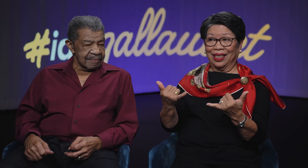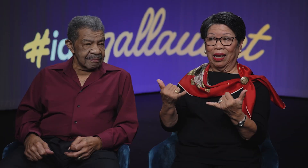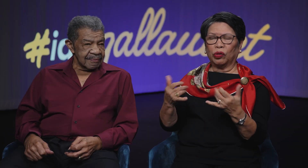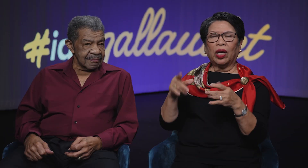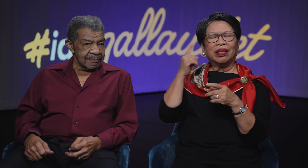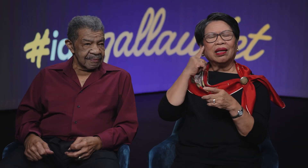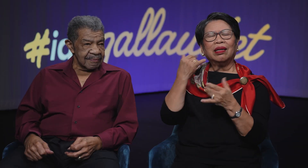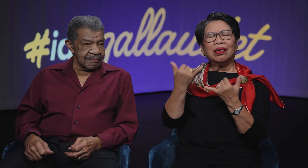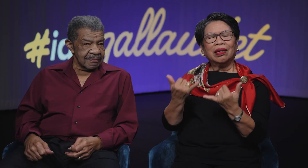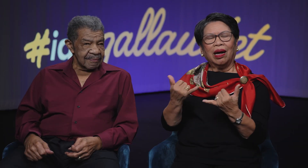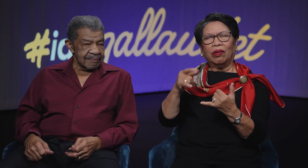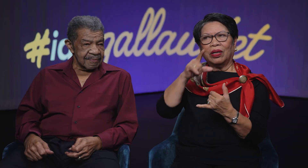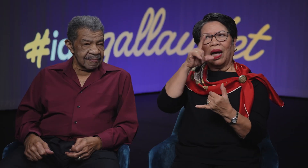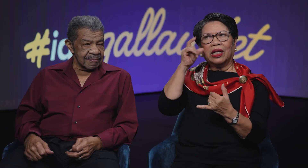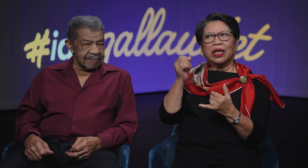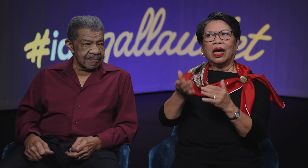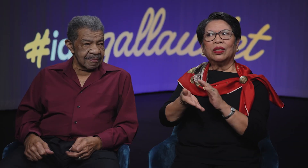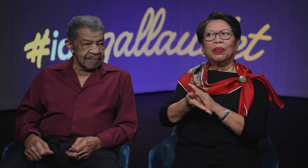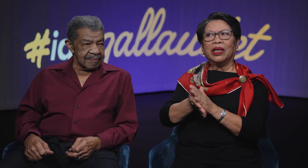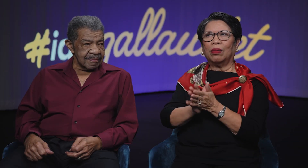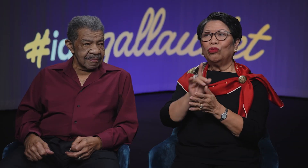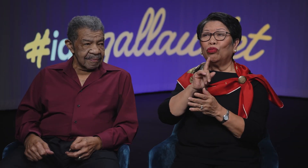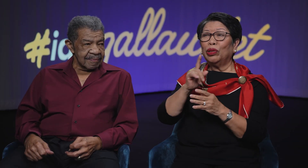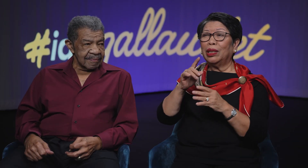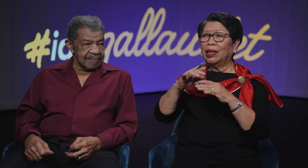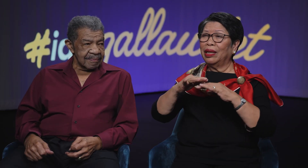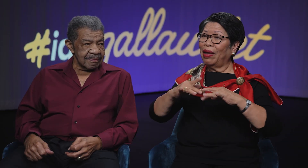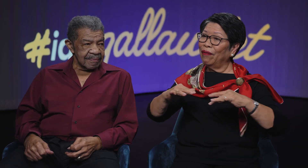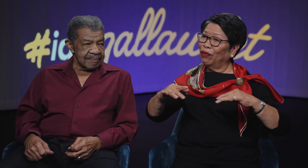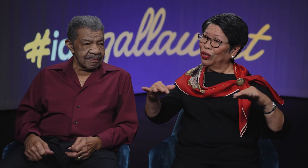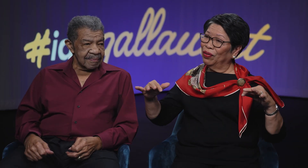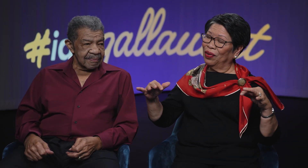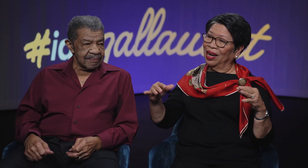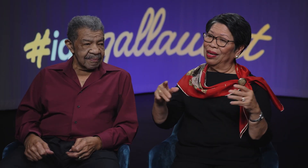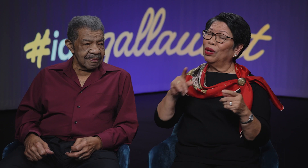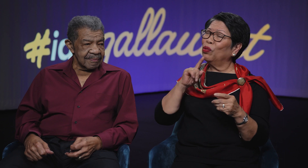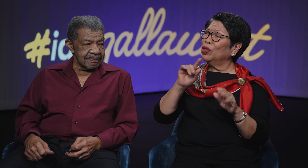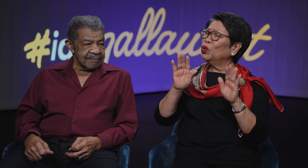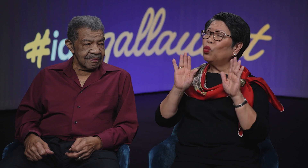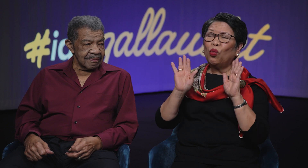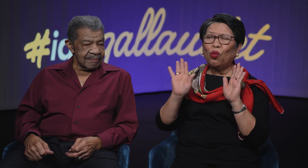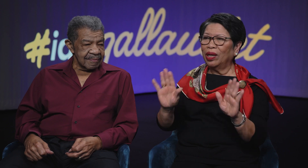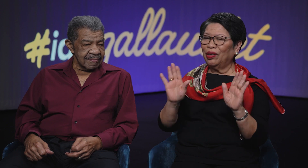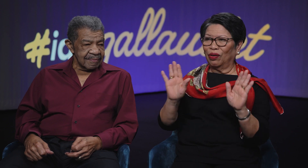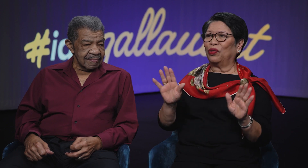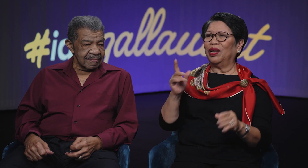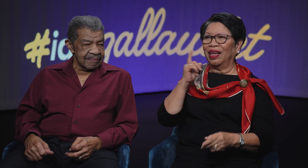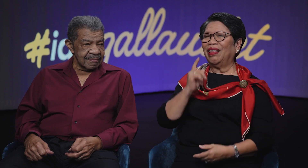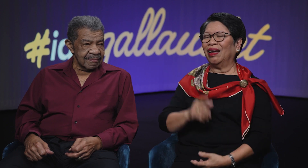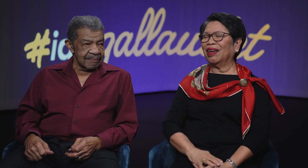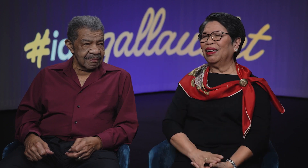I think now, Gallaudet has become really diverse and it's really wonderful, I think.